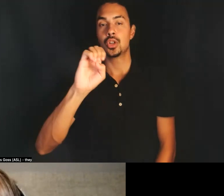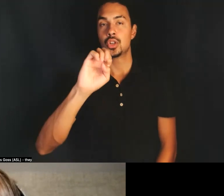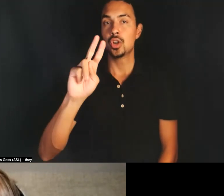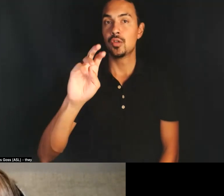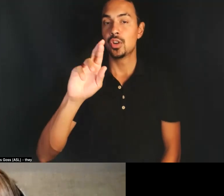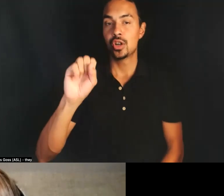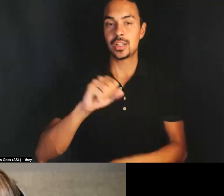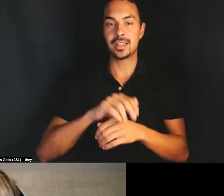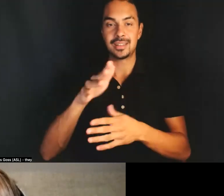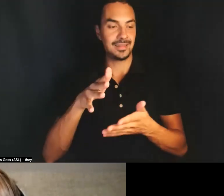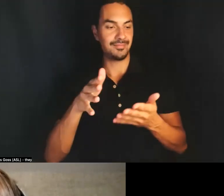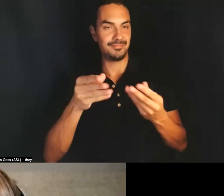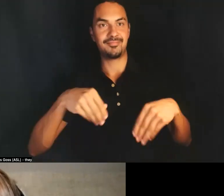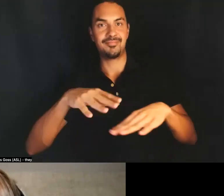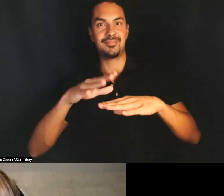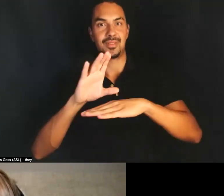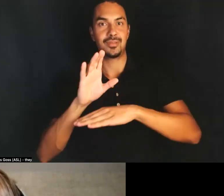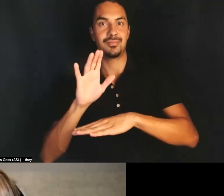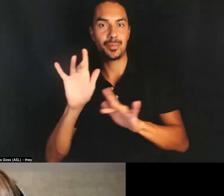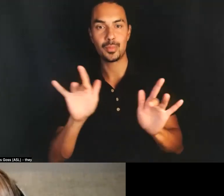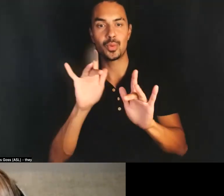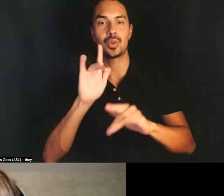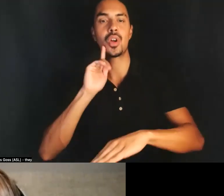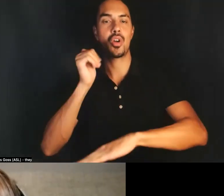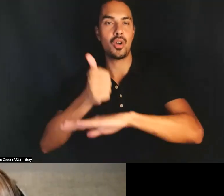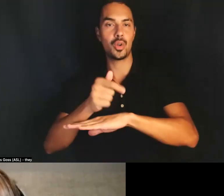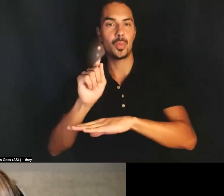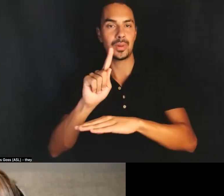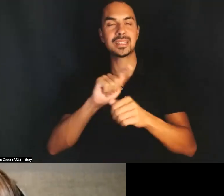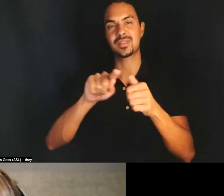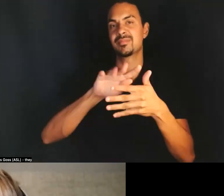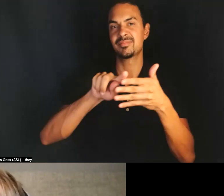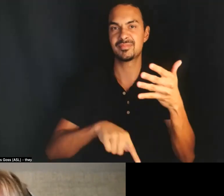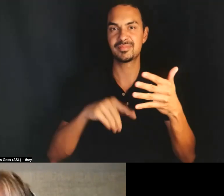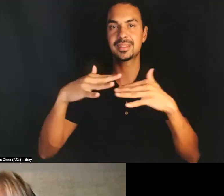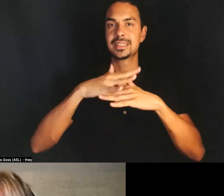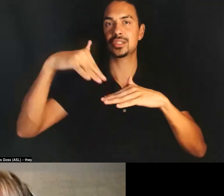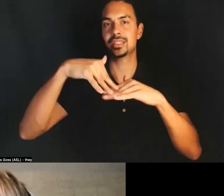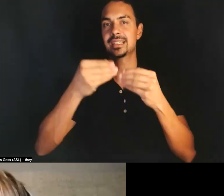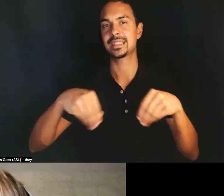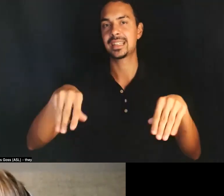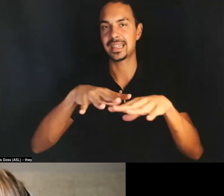People, called Lenapehoking, colonially referred to as Manhattan. ●09The Creative Capital website and servers occupy Ohlone, Chochenyo, and